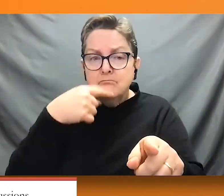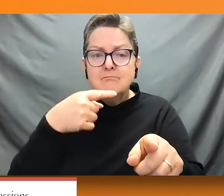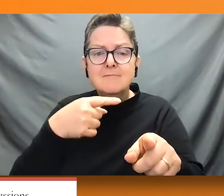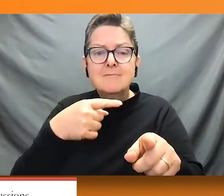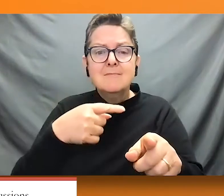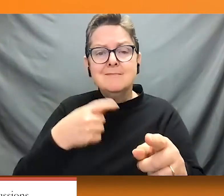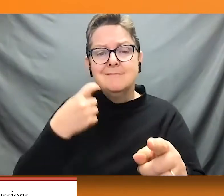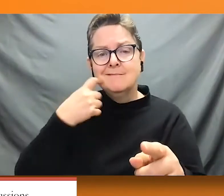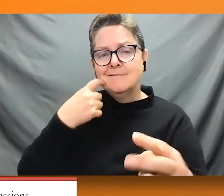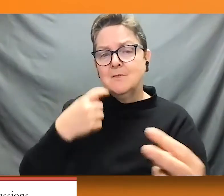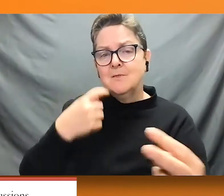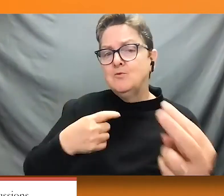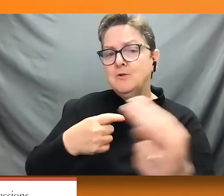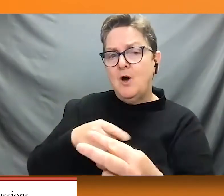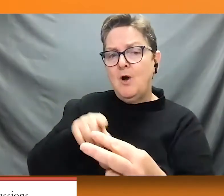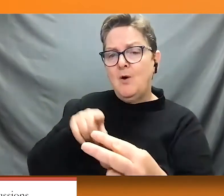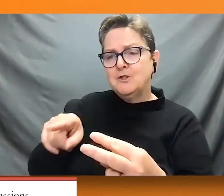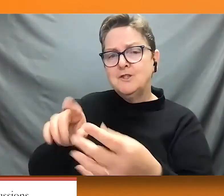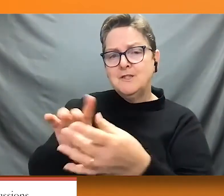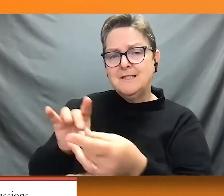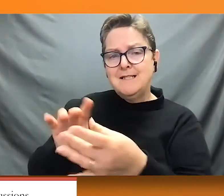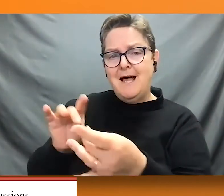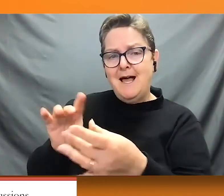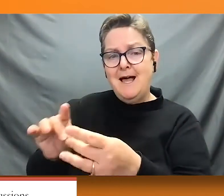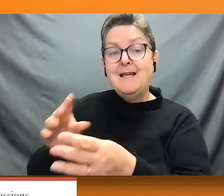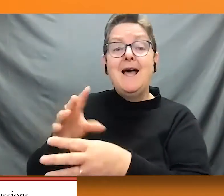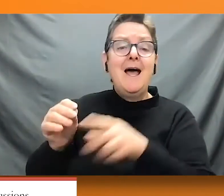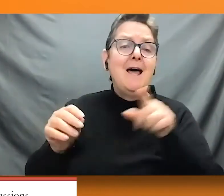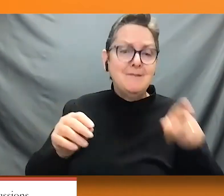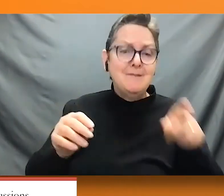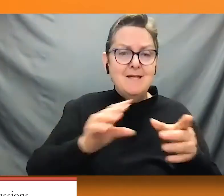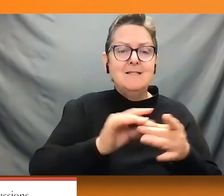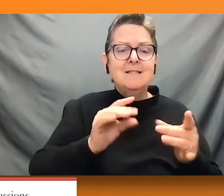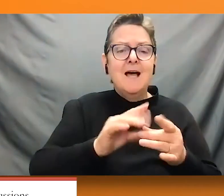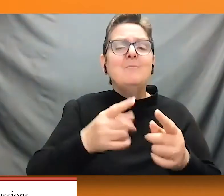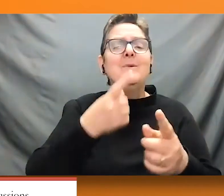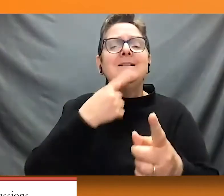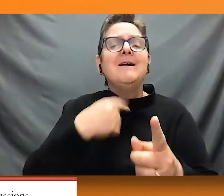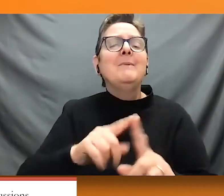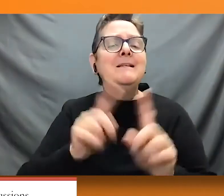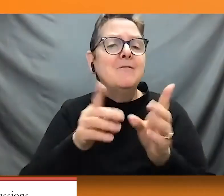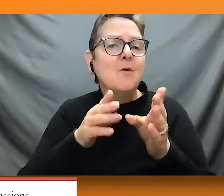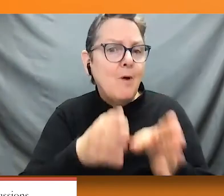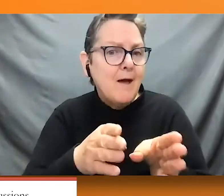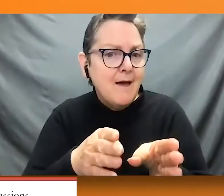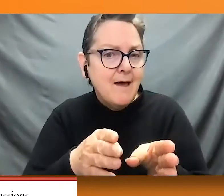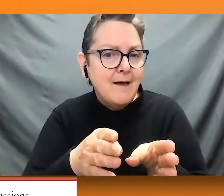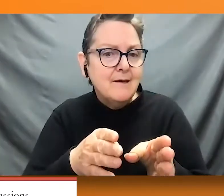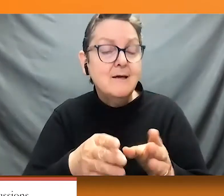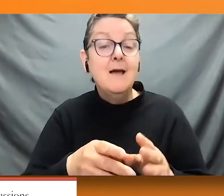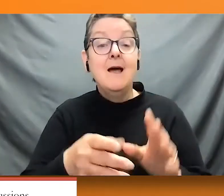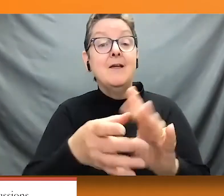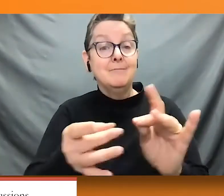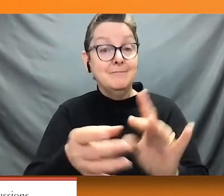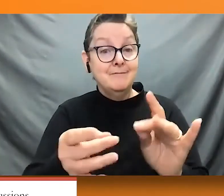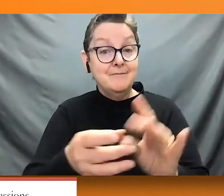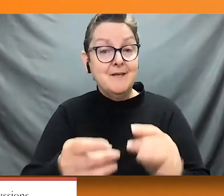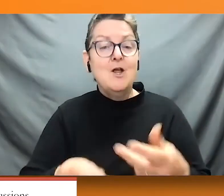"Whoever's over here, can you say-- "can you tell me what you just saw "that Crystal said and Jamie said? But say it a different way."